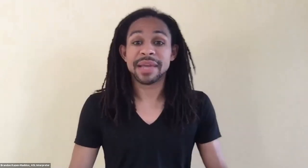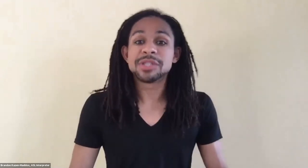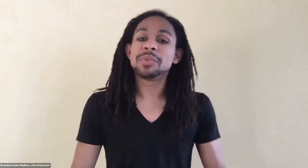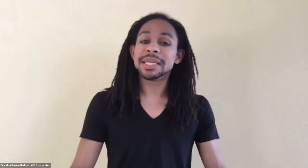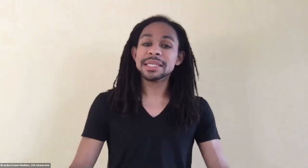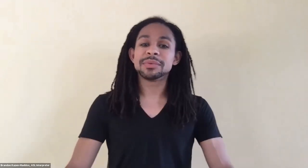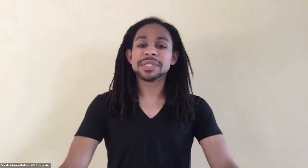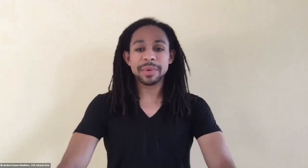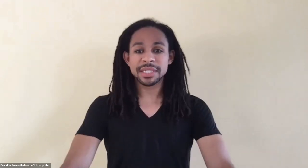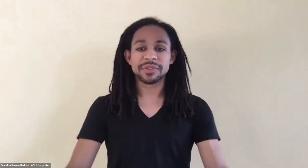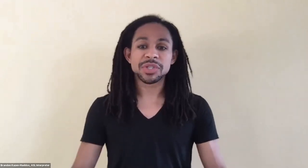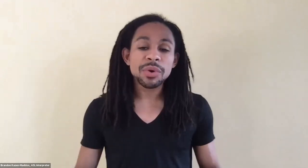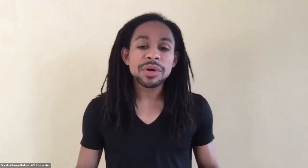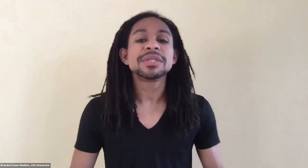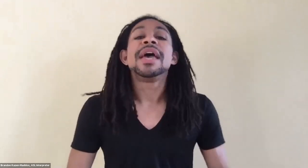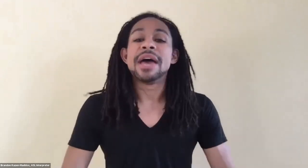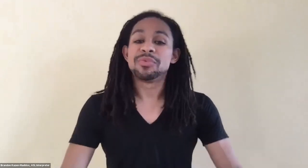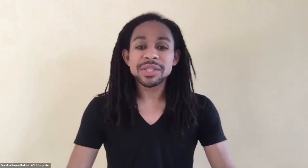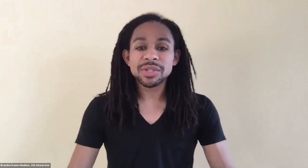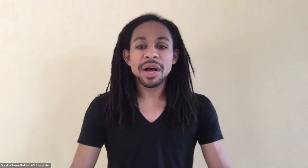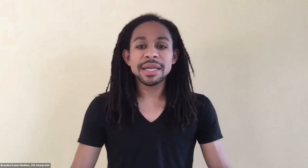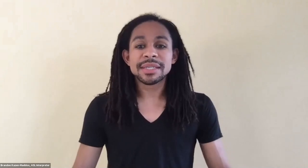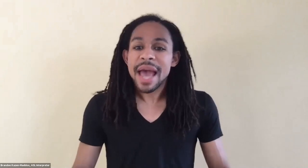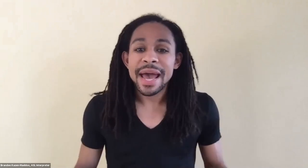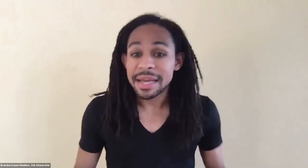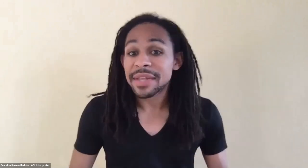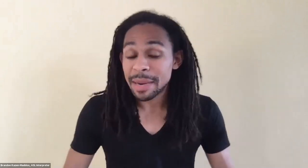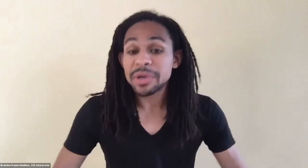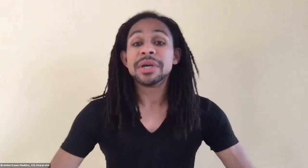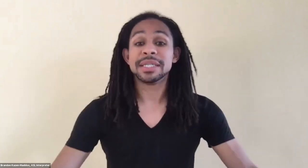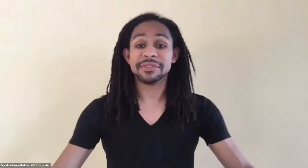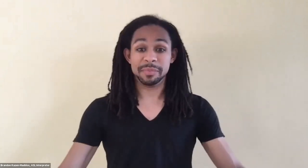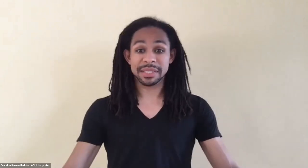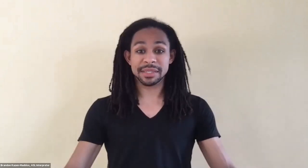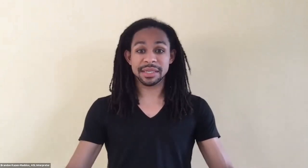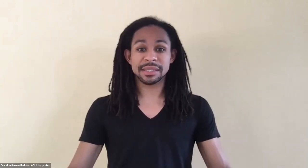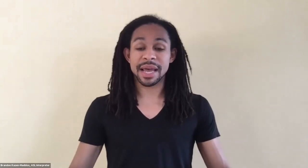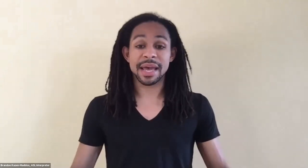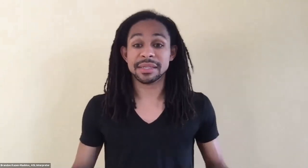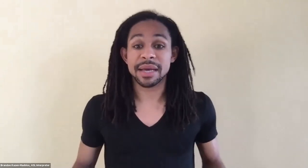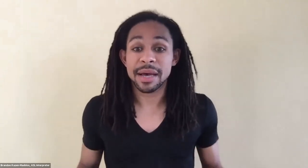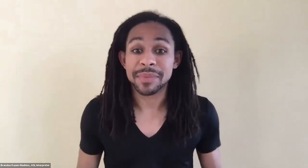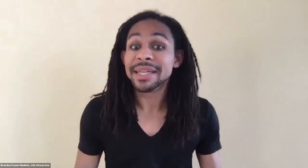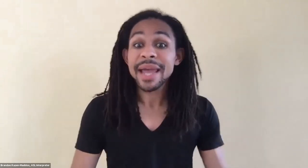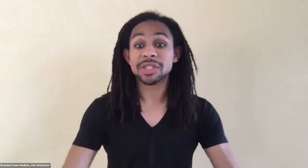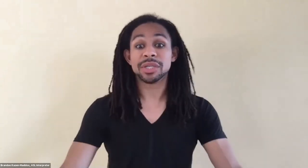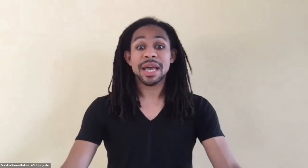And so what he did was he went to different stores and restaurants in the neighborhood and different businesses and engaged,